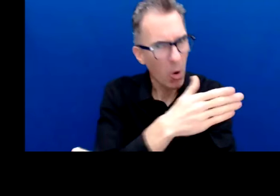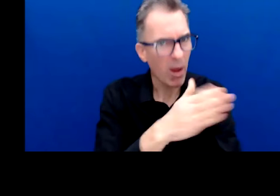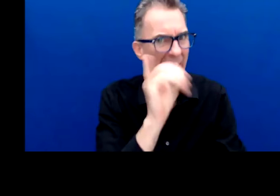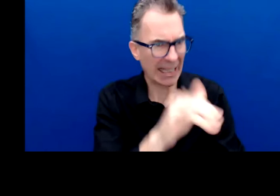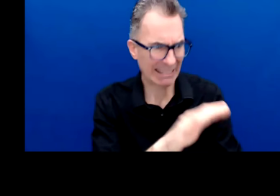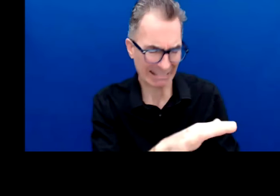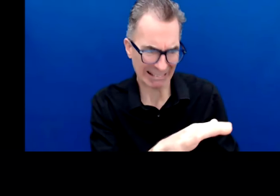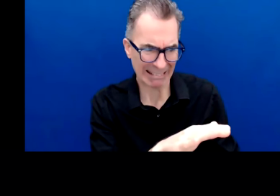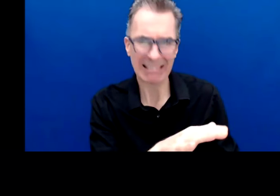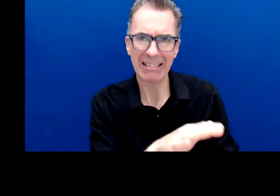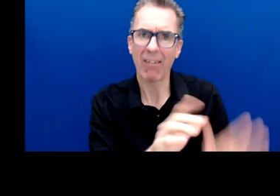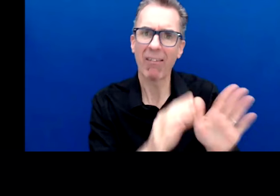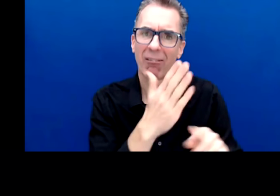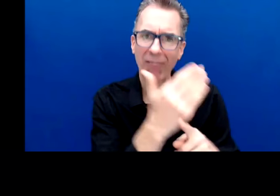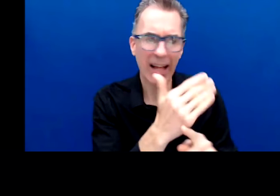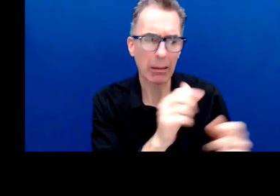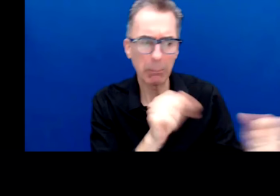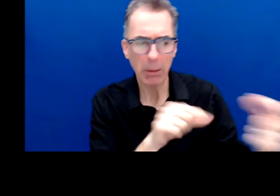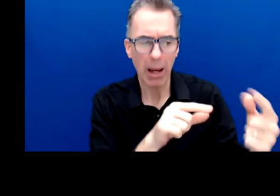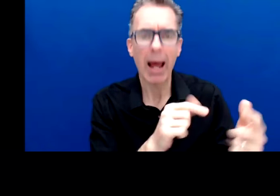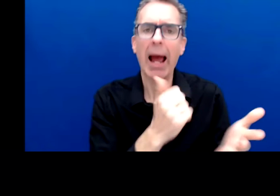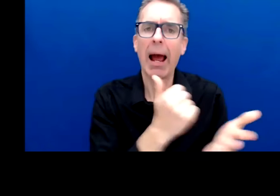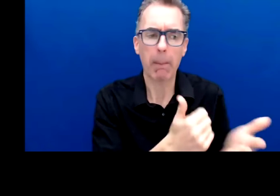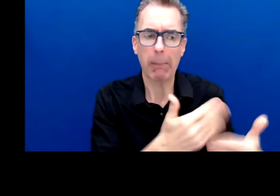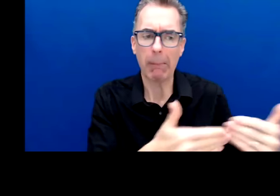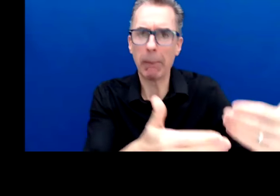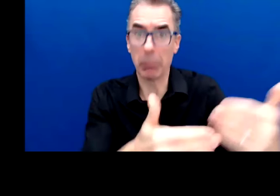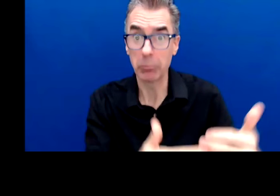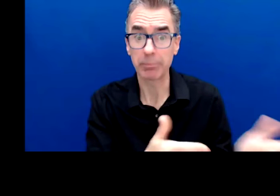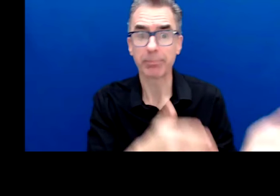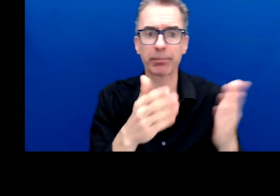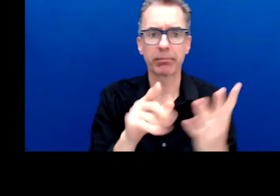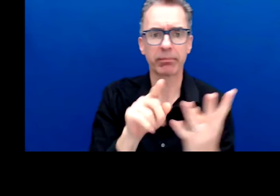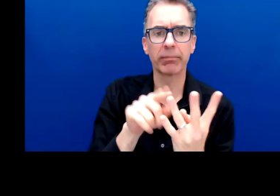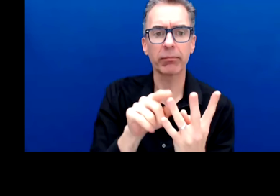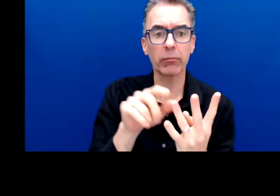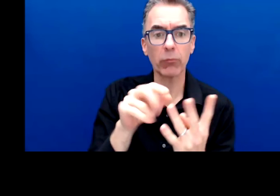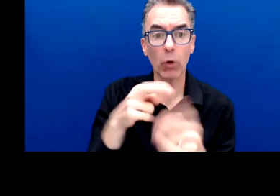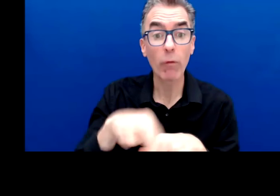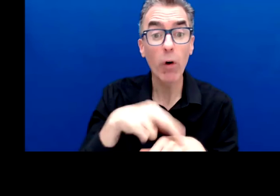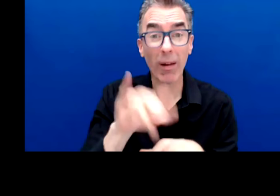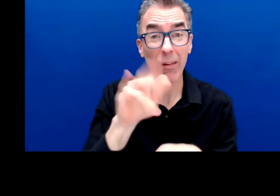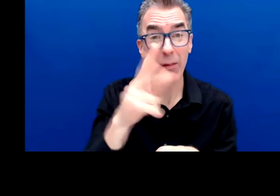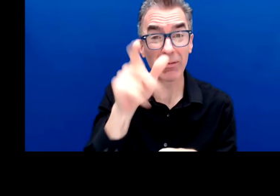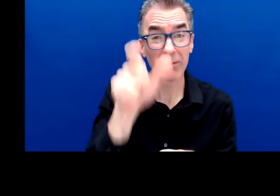a lot more on the back end. Referrals. Those are honestly, this is just FCC resources